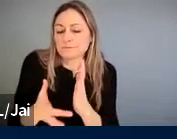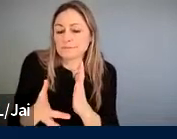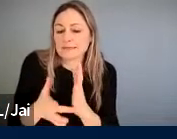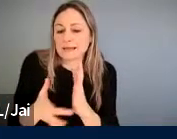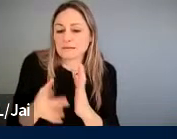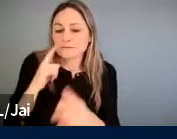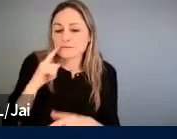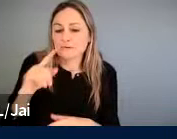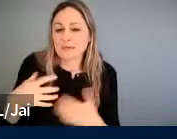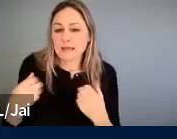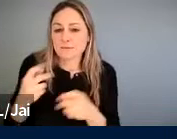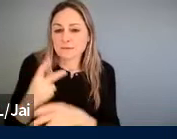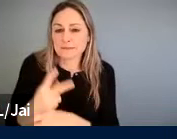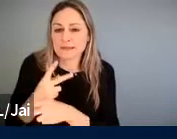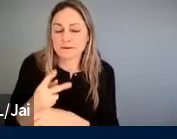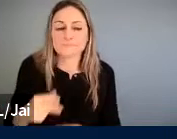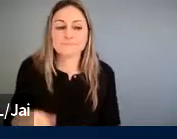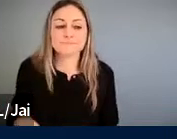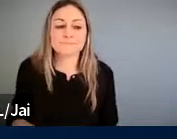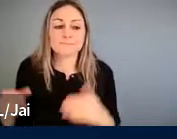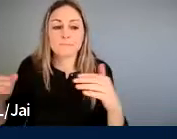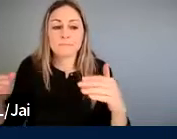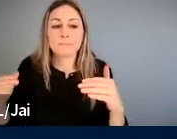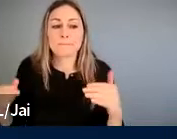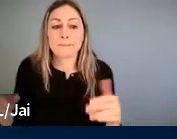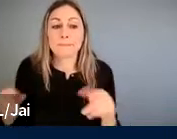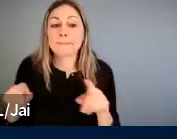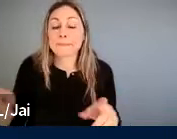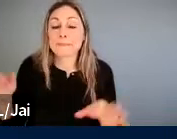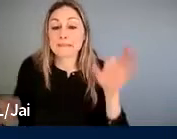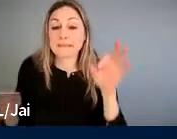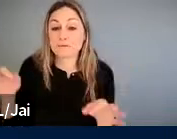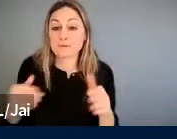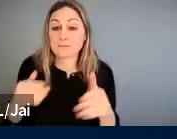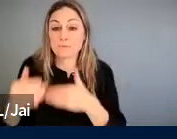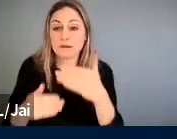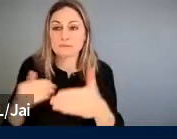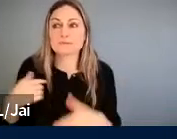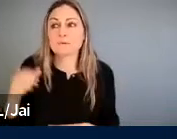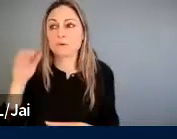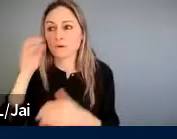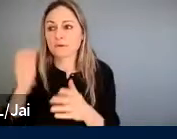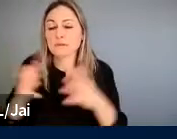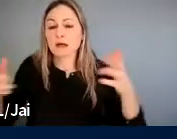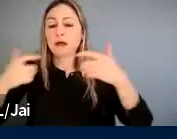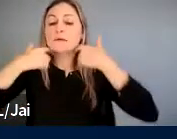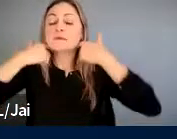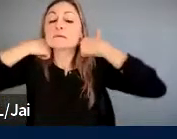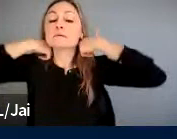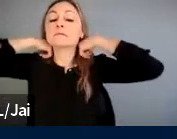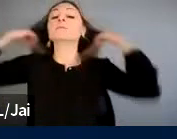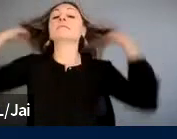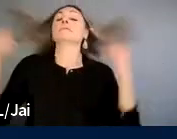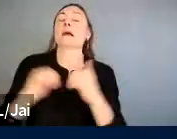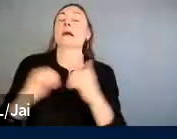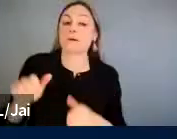So during the hearing process, we heard a lot about how AI tools can be used in the context